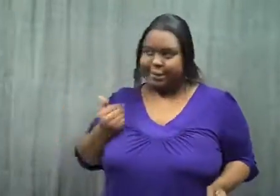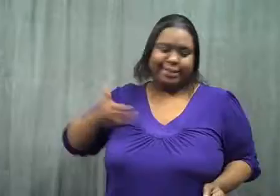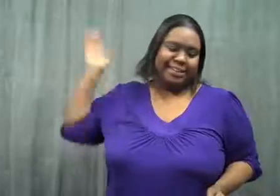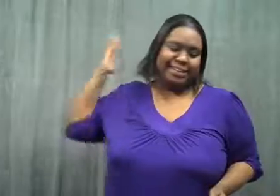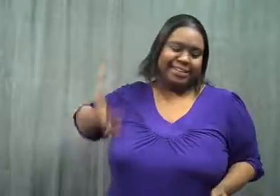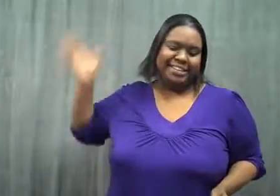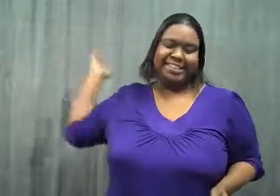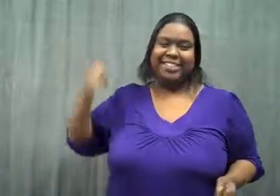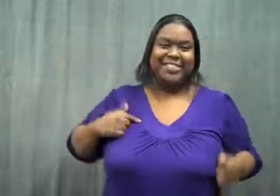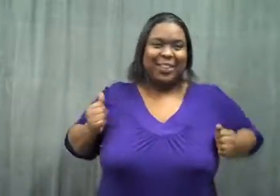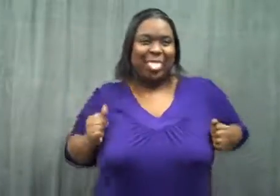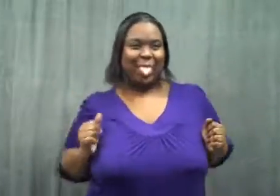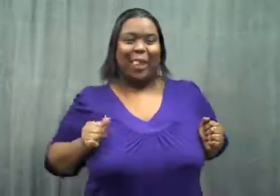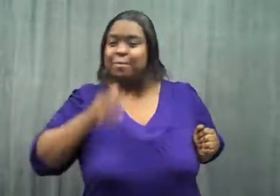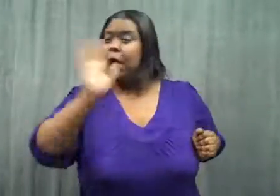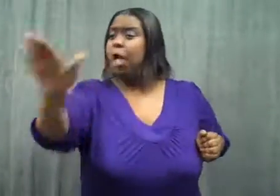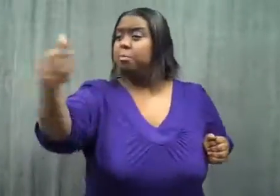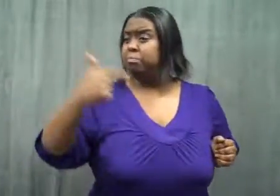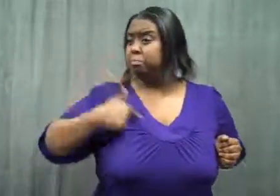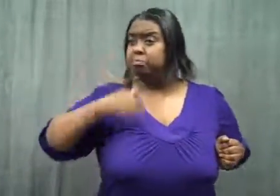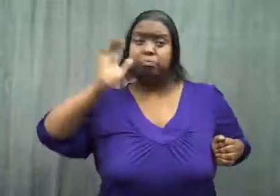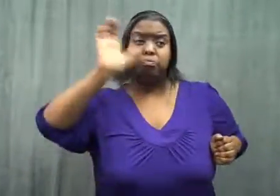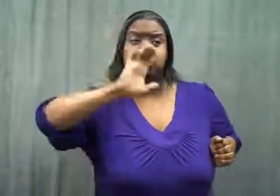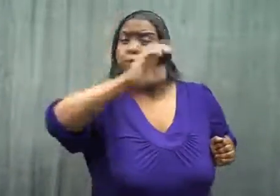He said, "Go on." We went in, mom said she would look for me.